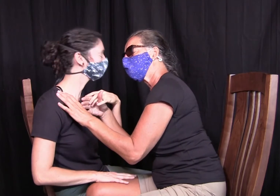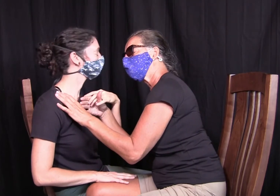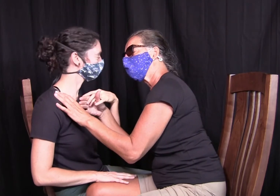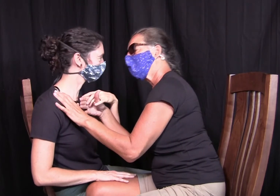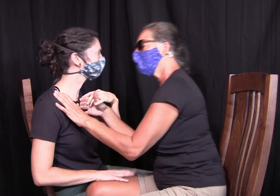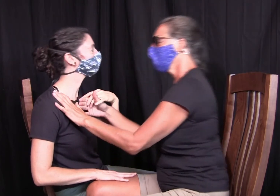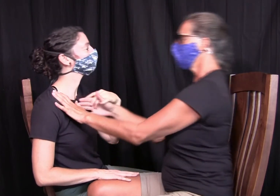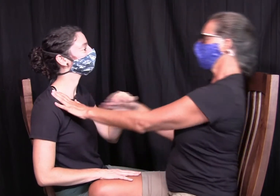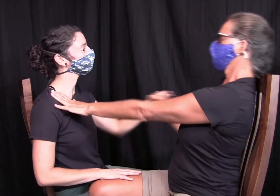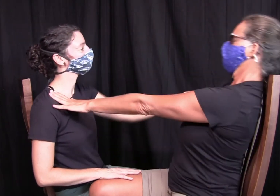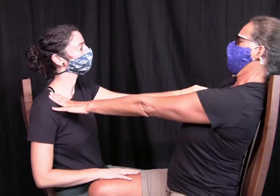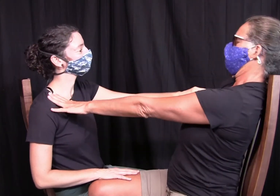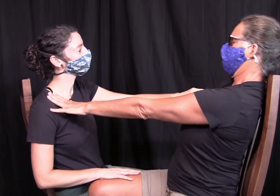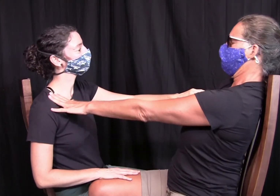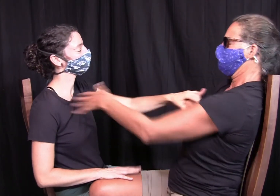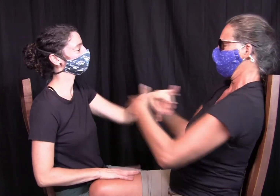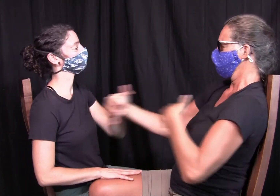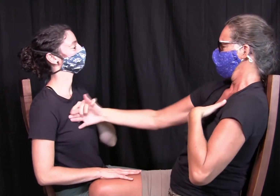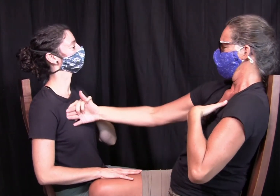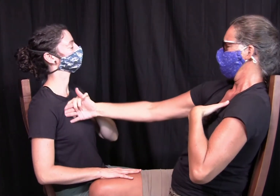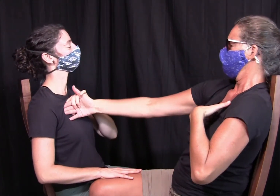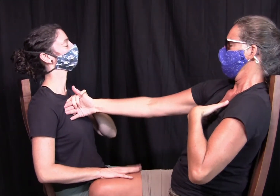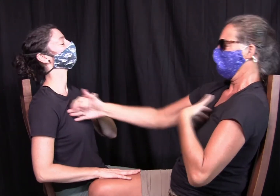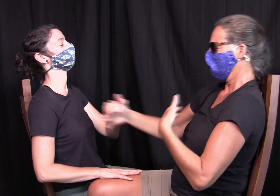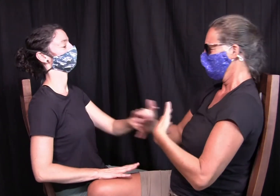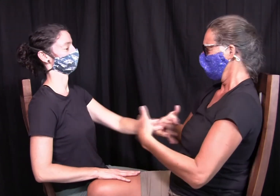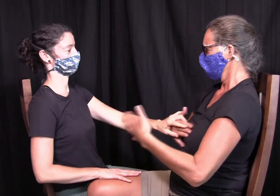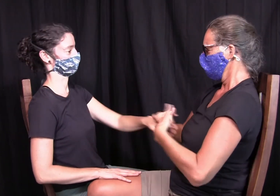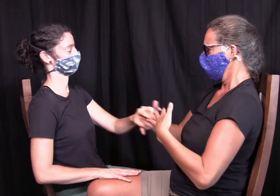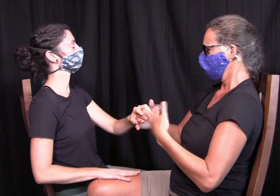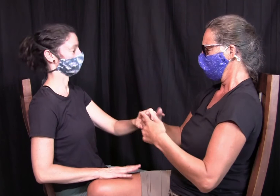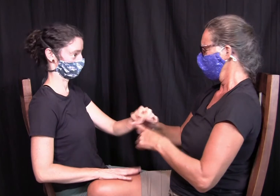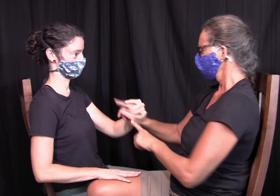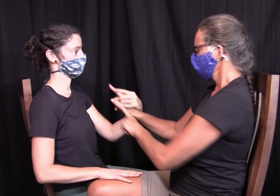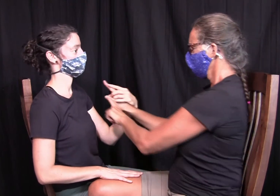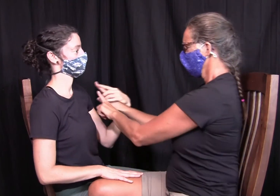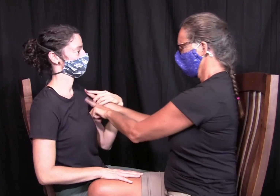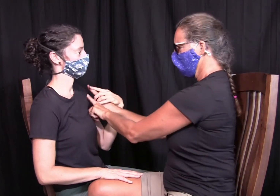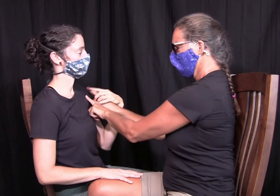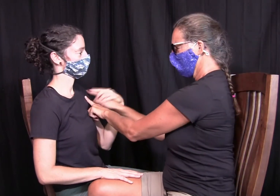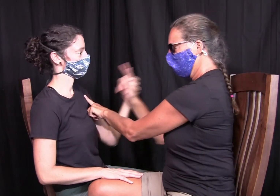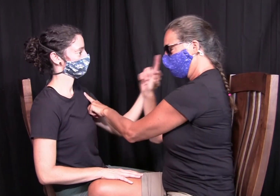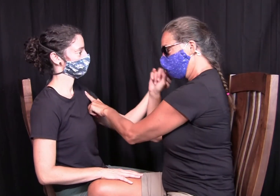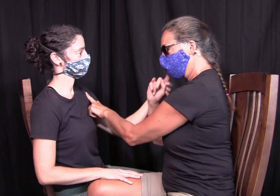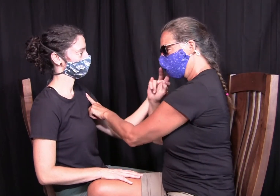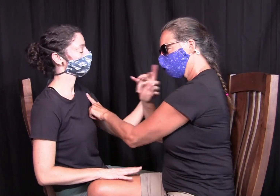whether they are near or far. Touch unites DeafBlind people in their dance of tactile communication.